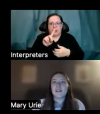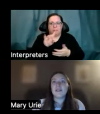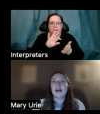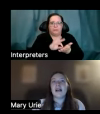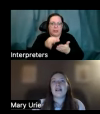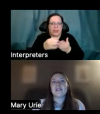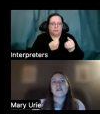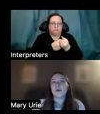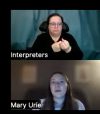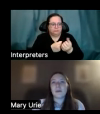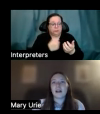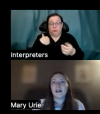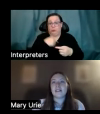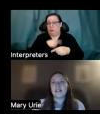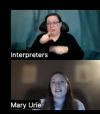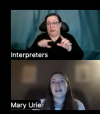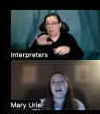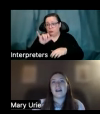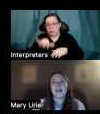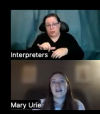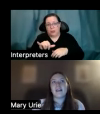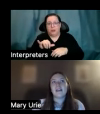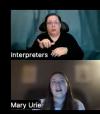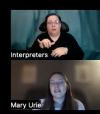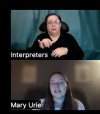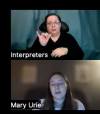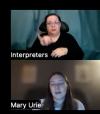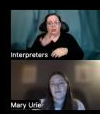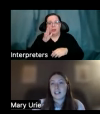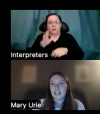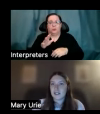to do that. And so that would put us in a unstable financial